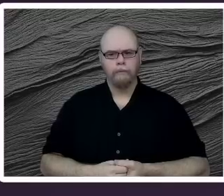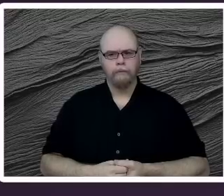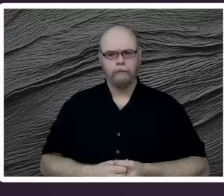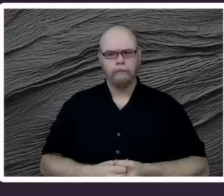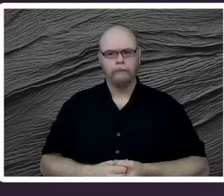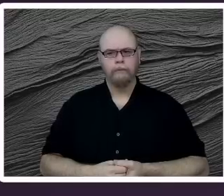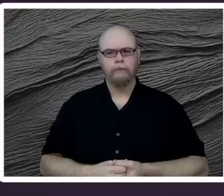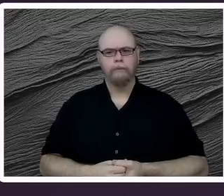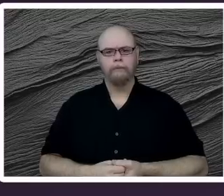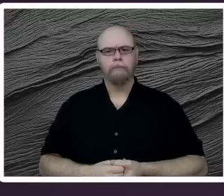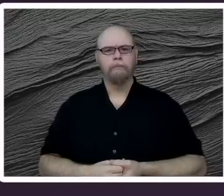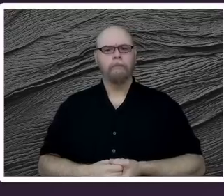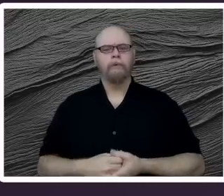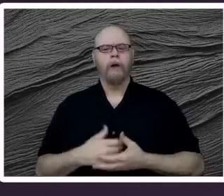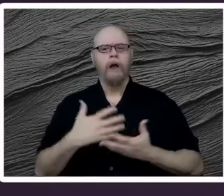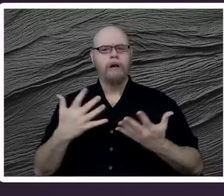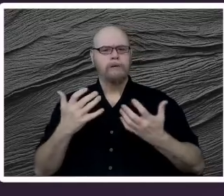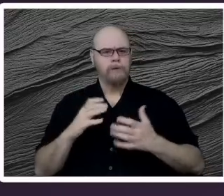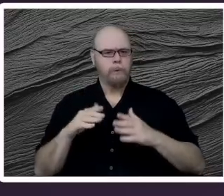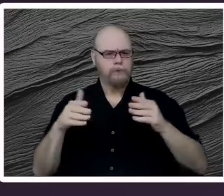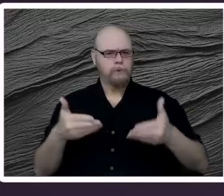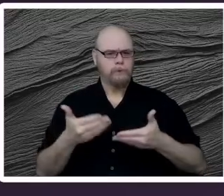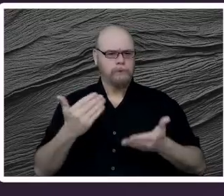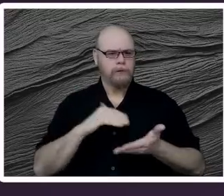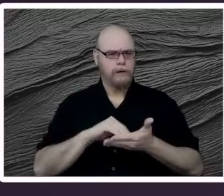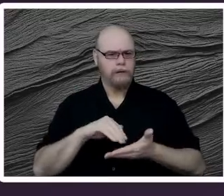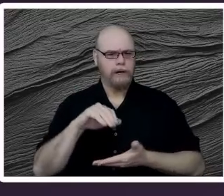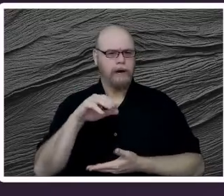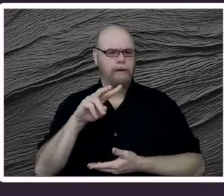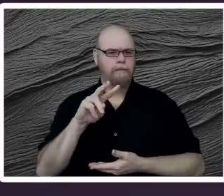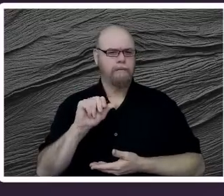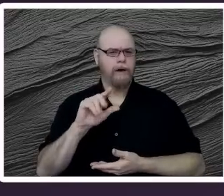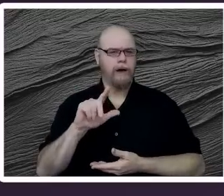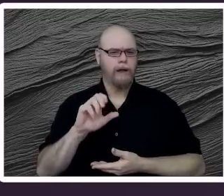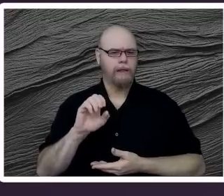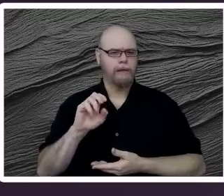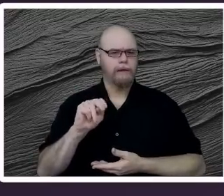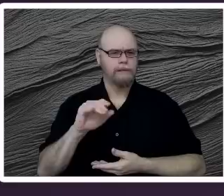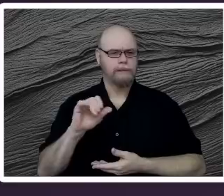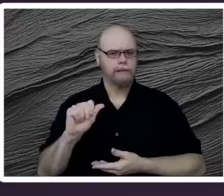introduce you again to Valencia Abbott who will share a little bit more about how she uses the